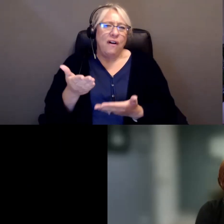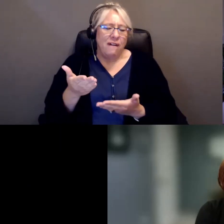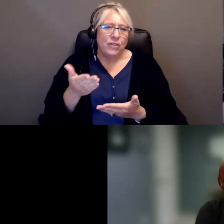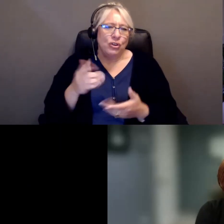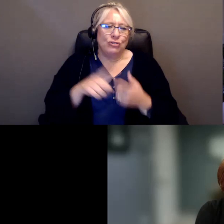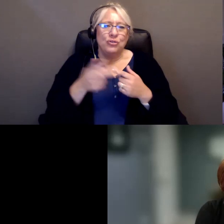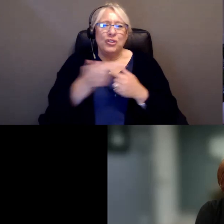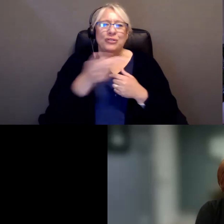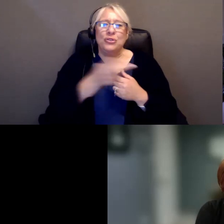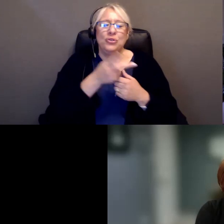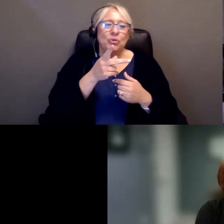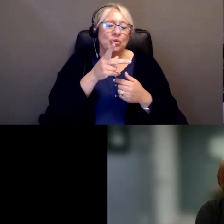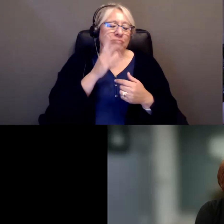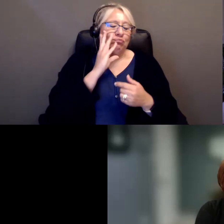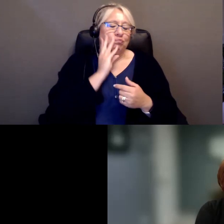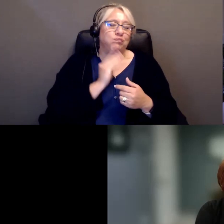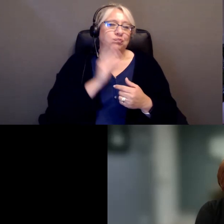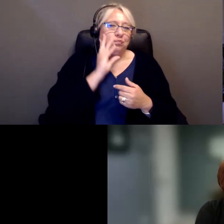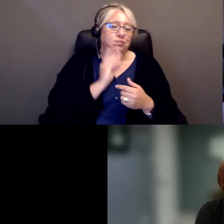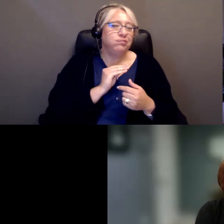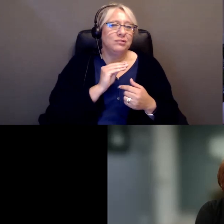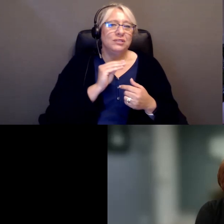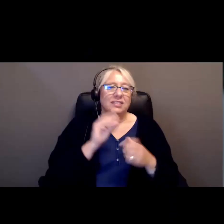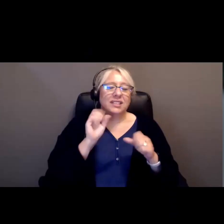who can really speak to the research a lot better than I can. I just know